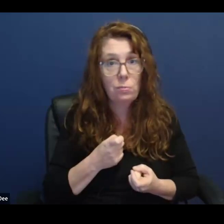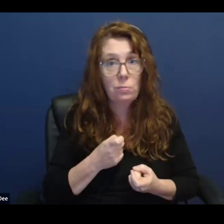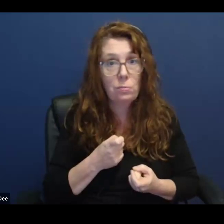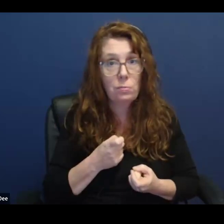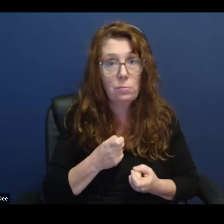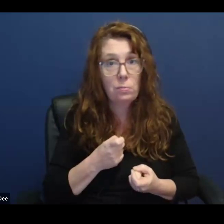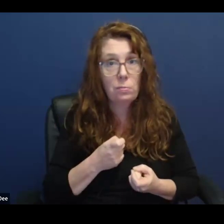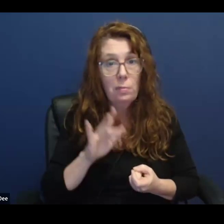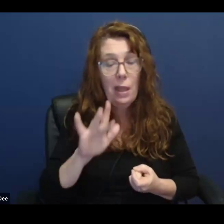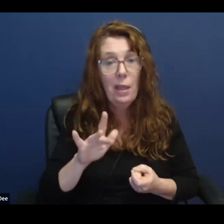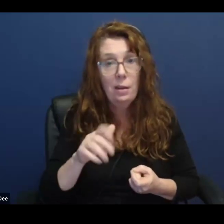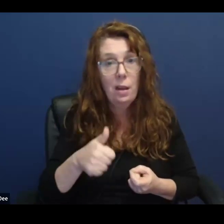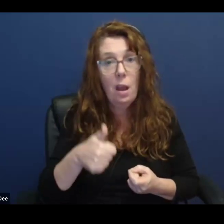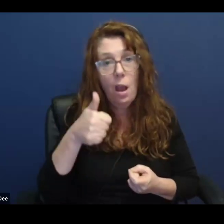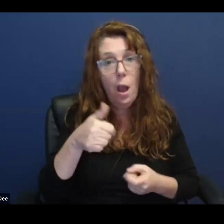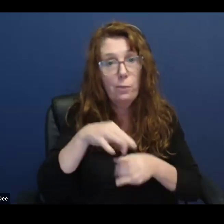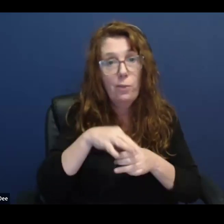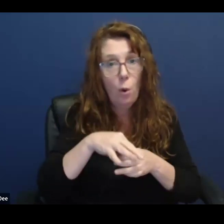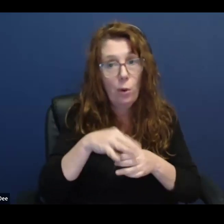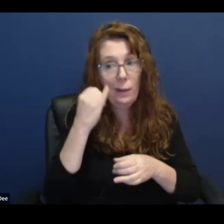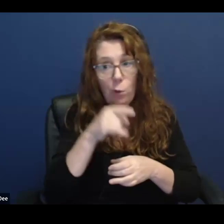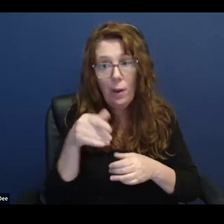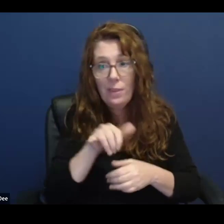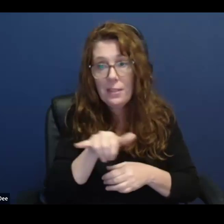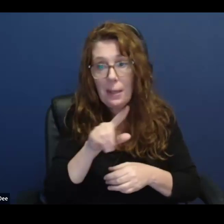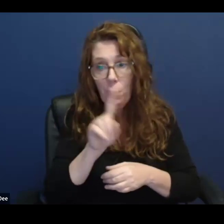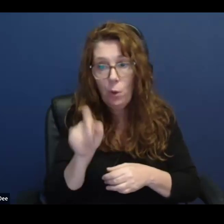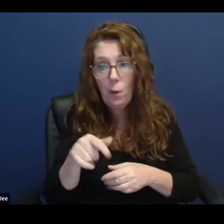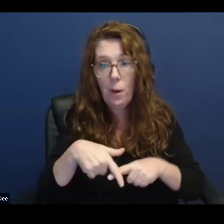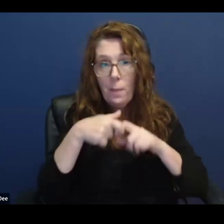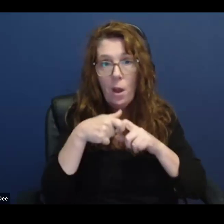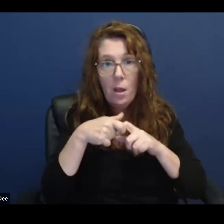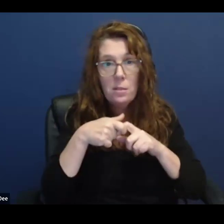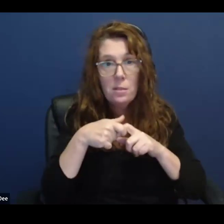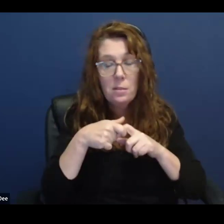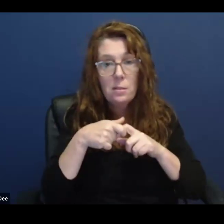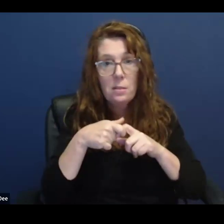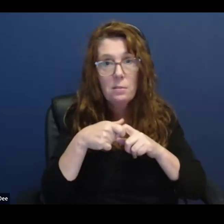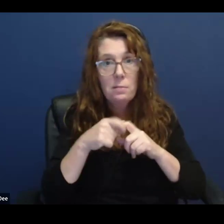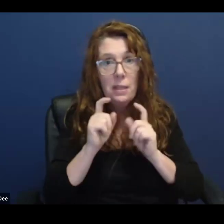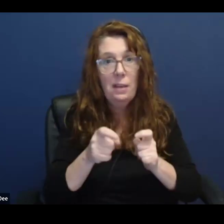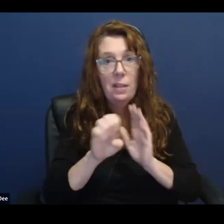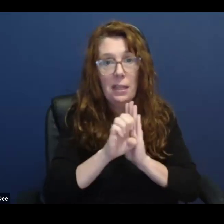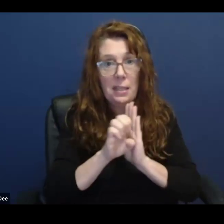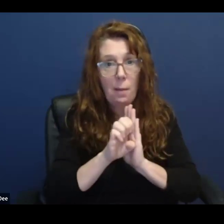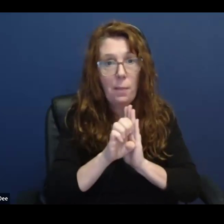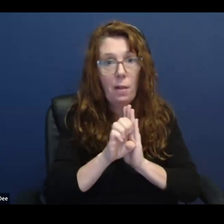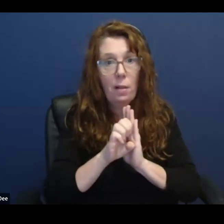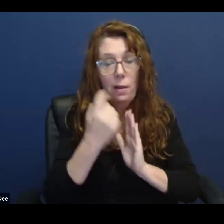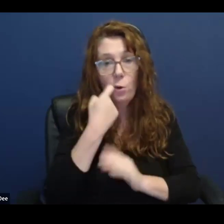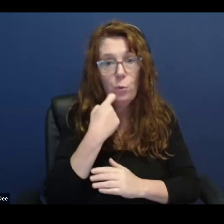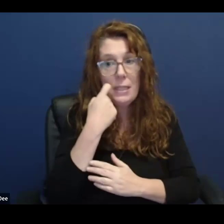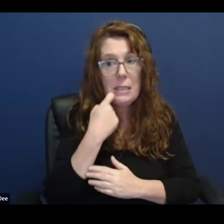that you have the same question for. I'm going to pause right here and give a example of a recent